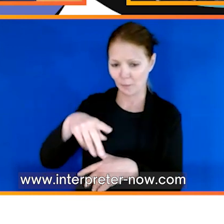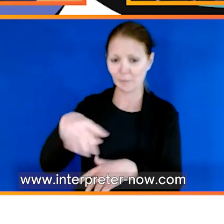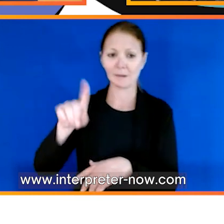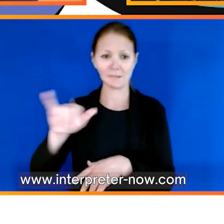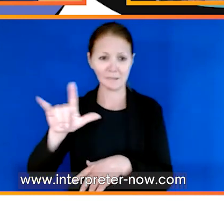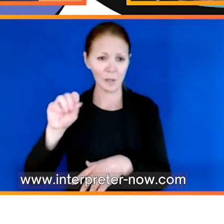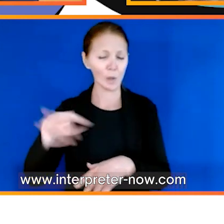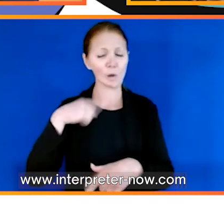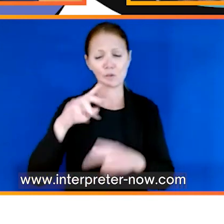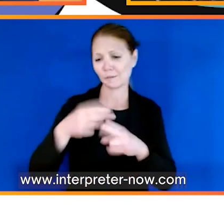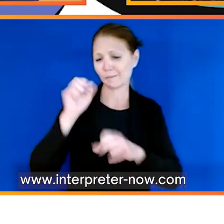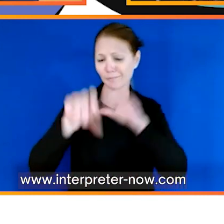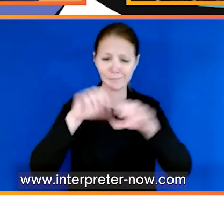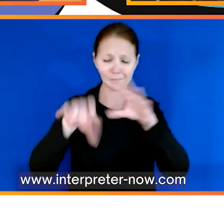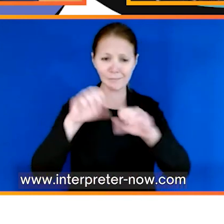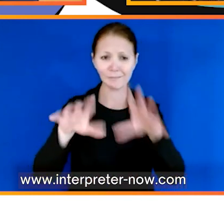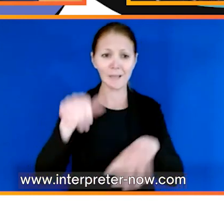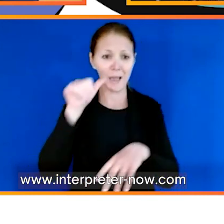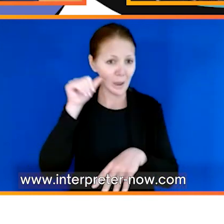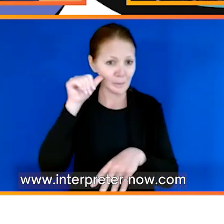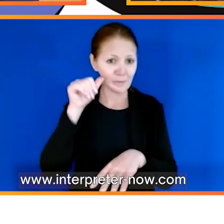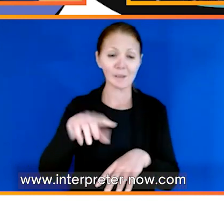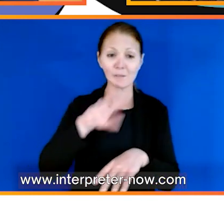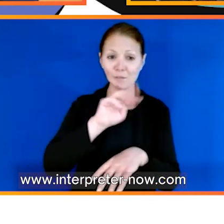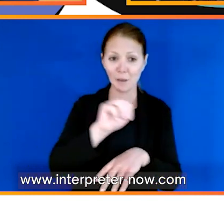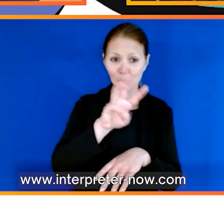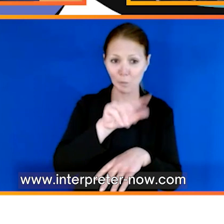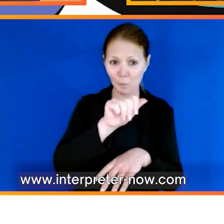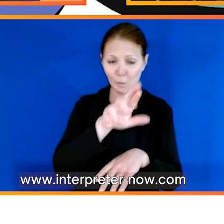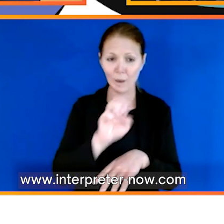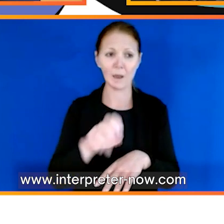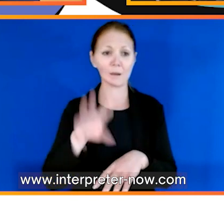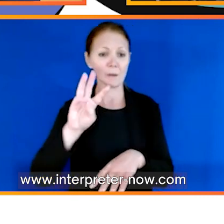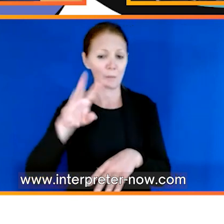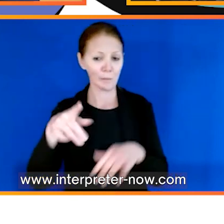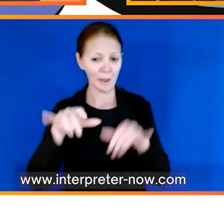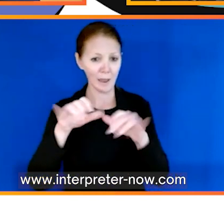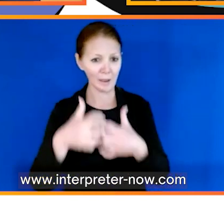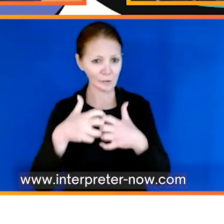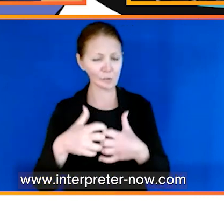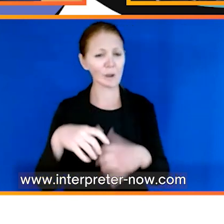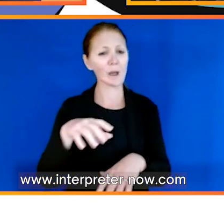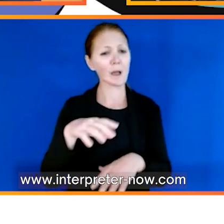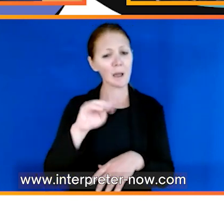Also, like you said, Kauffman Foundation. That was a big partnership we had with Kauffman Foundation. Yeah.